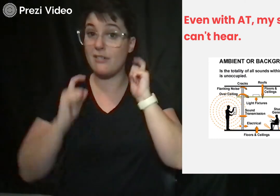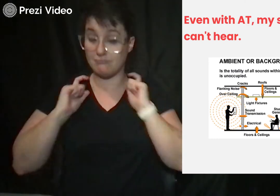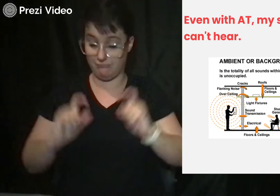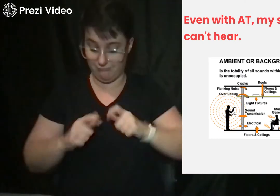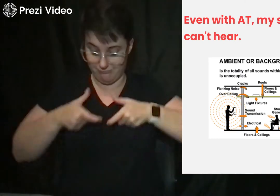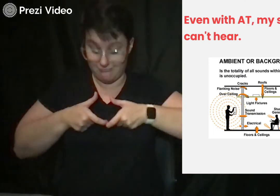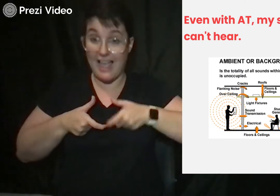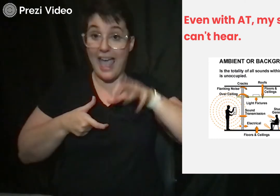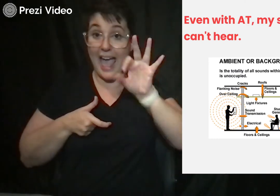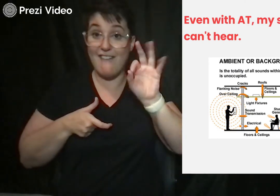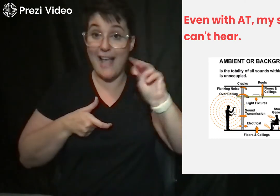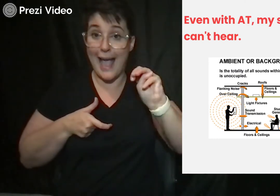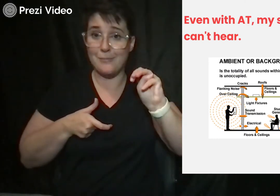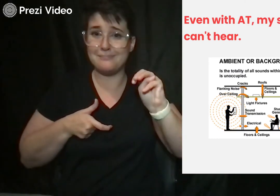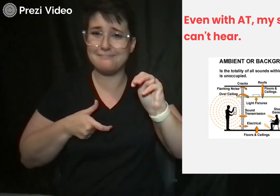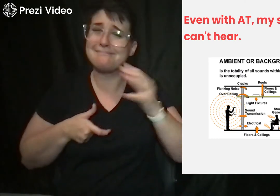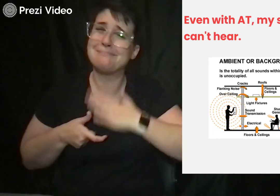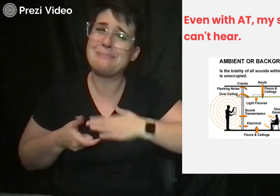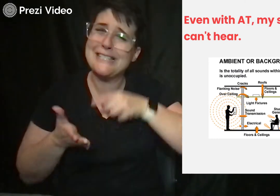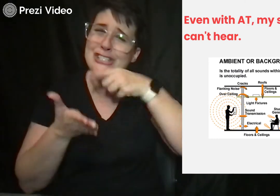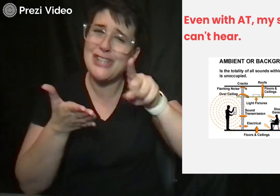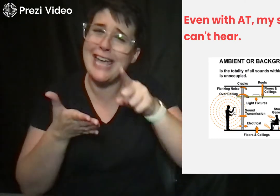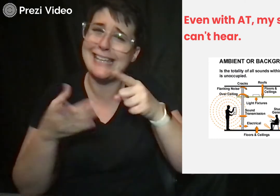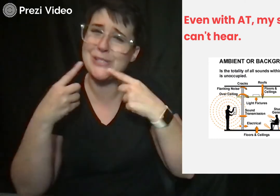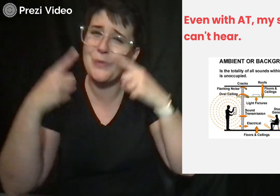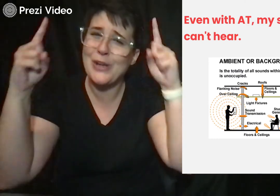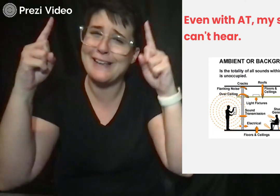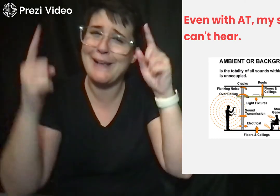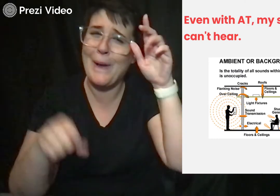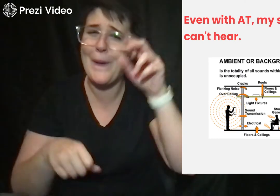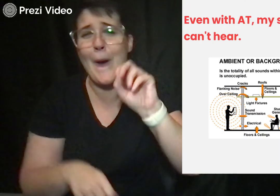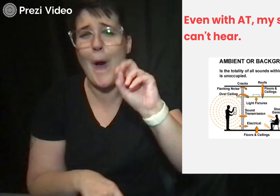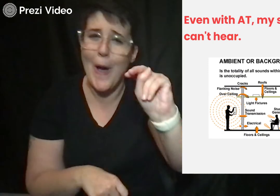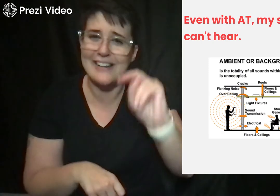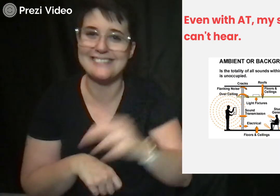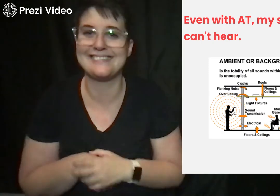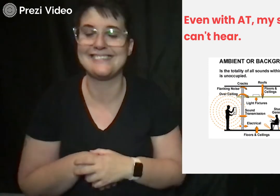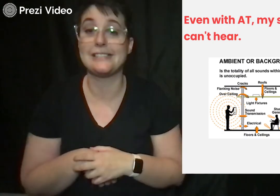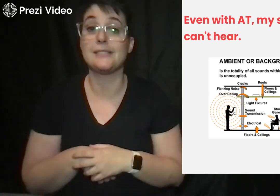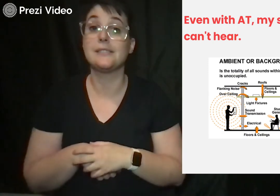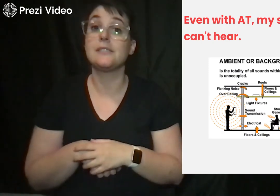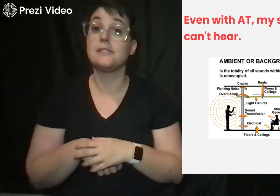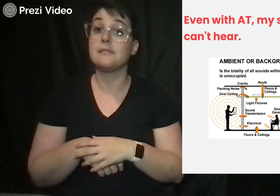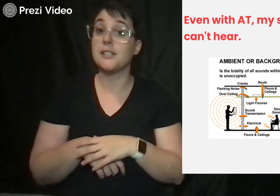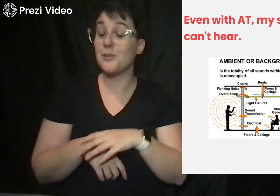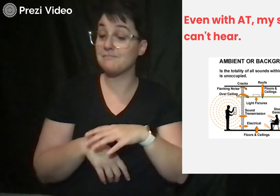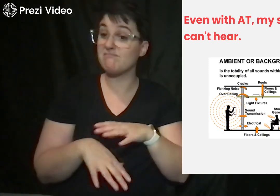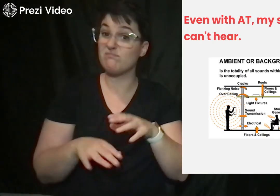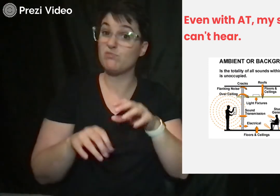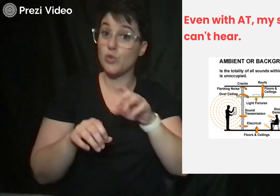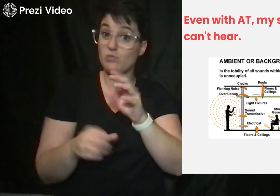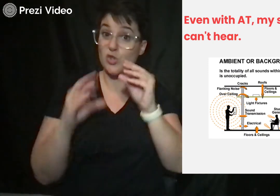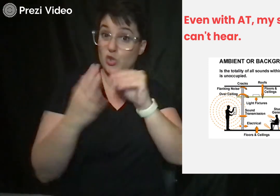If you’re wearing an FM microphone, please be sure to turn it on.